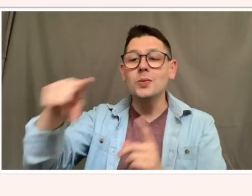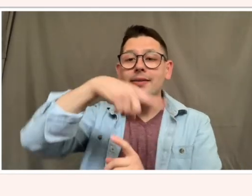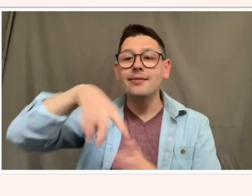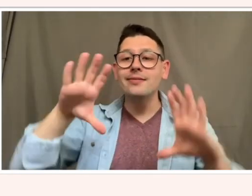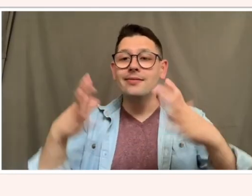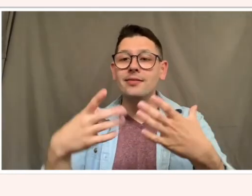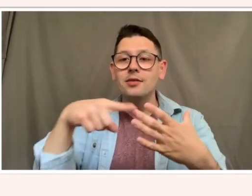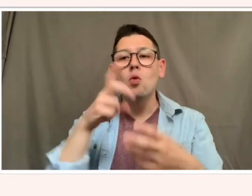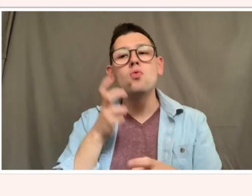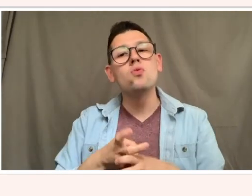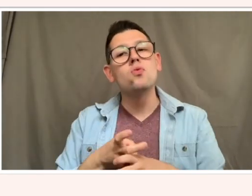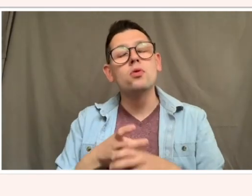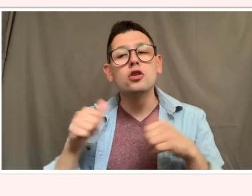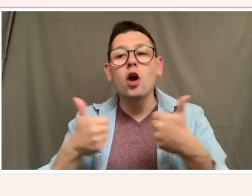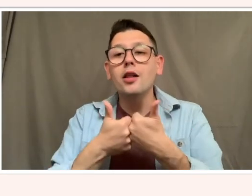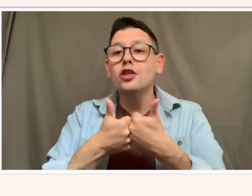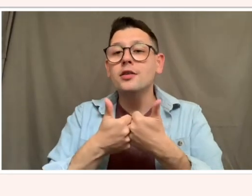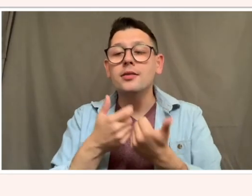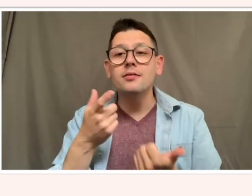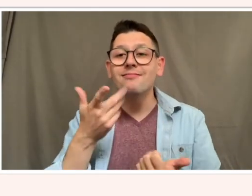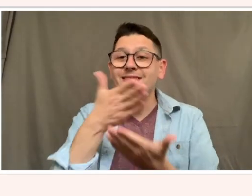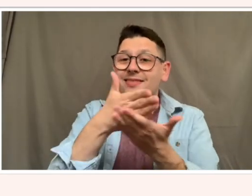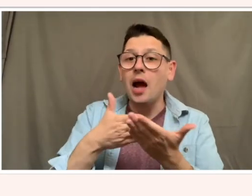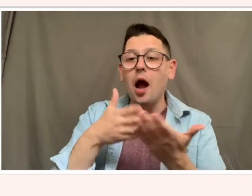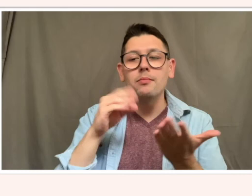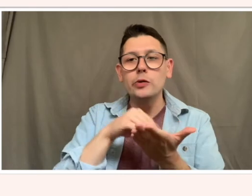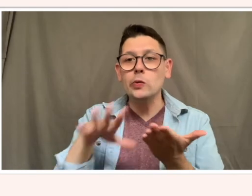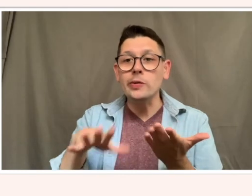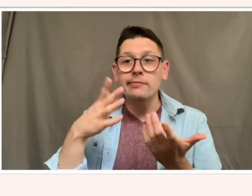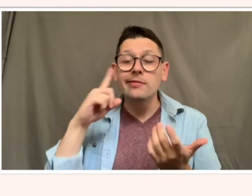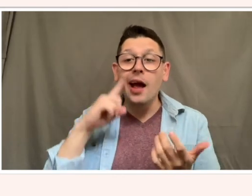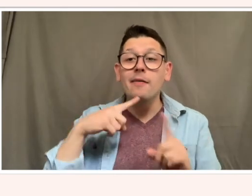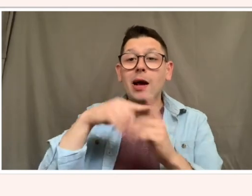Indirect services for parents is difficult.